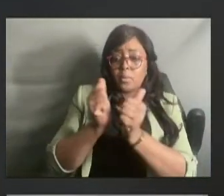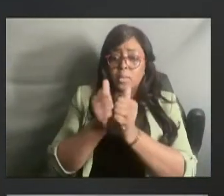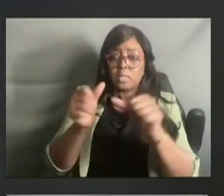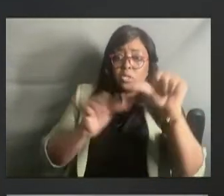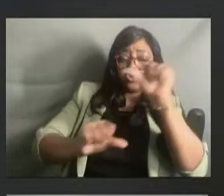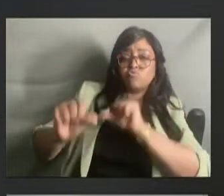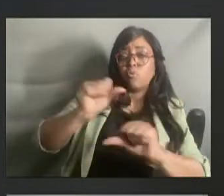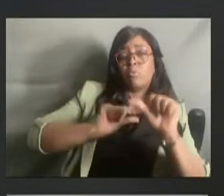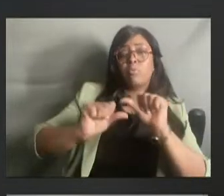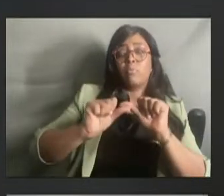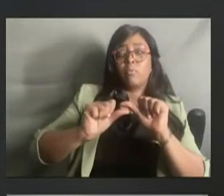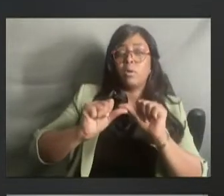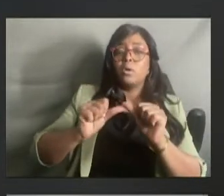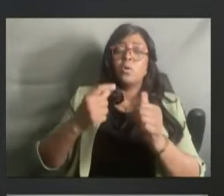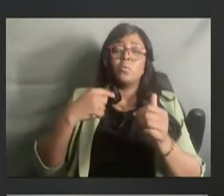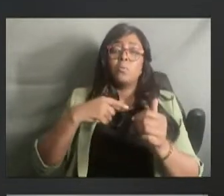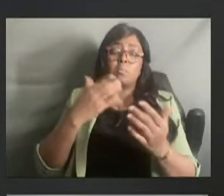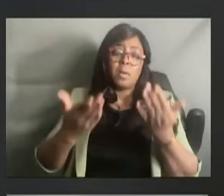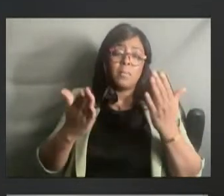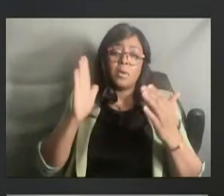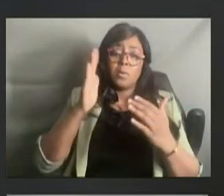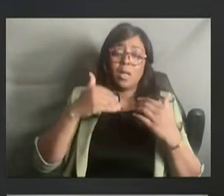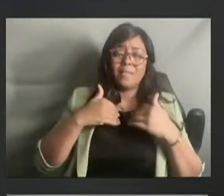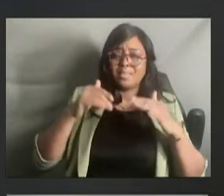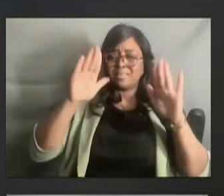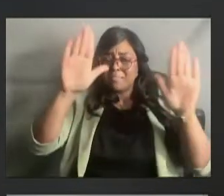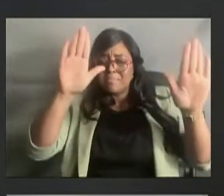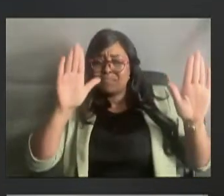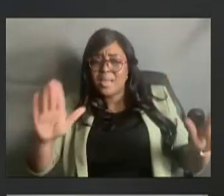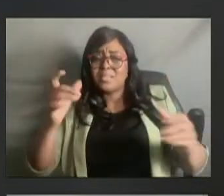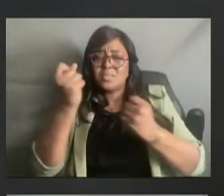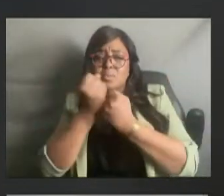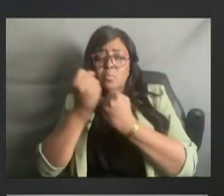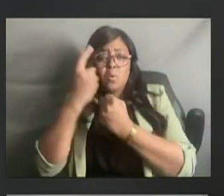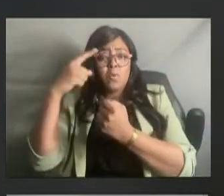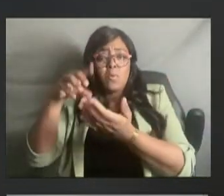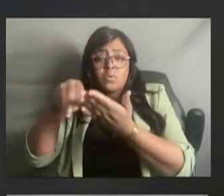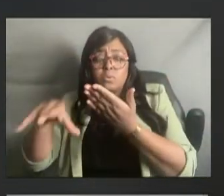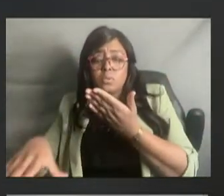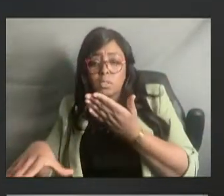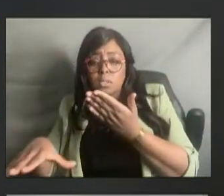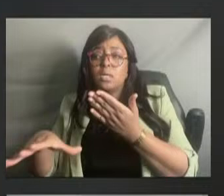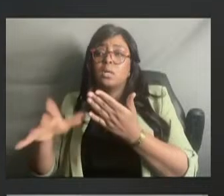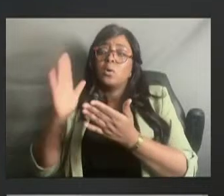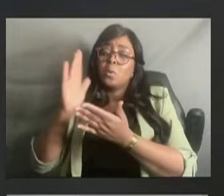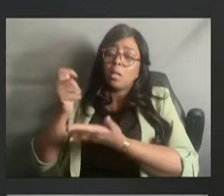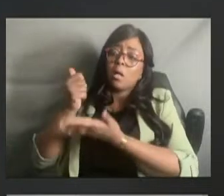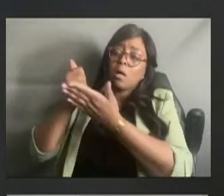things that are happening that sometimes compete with one